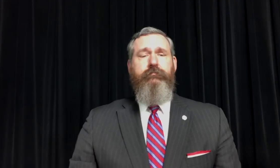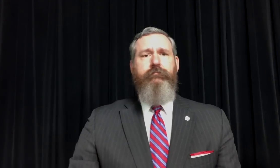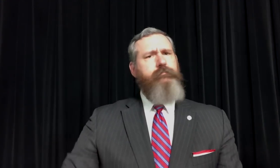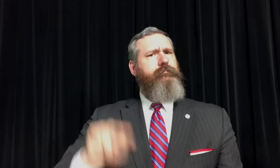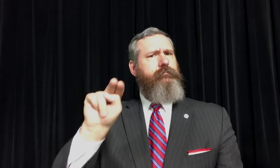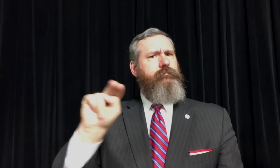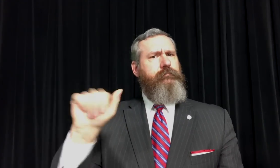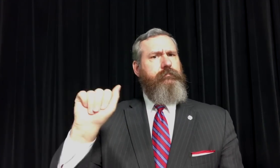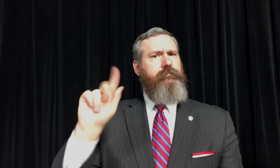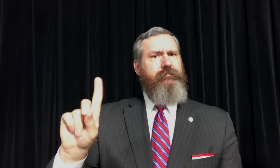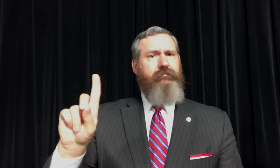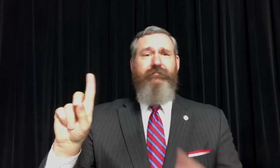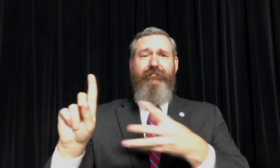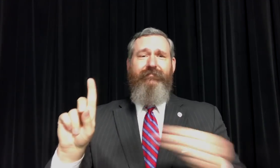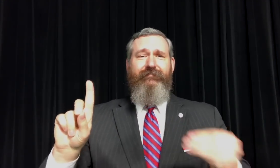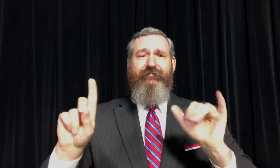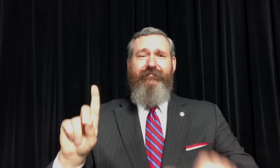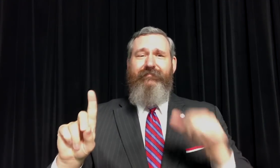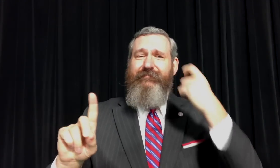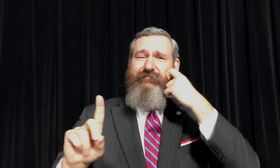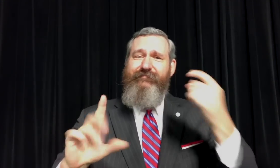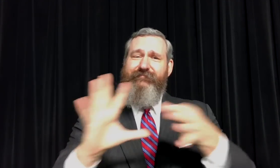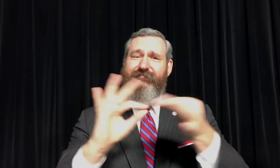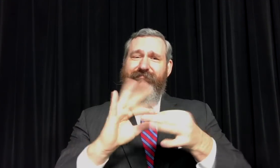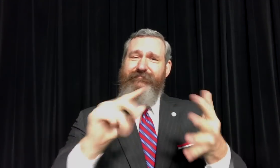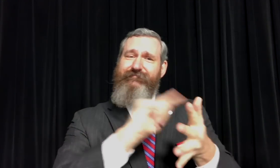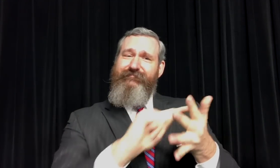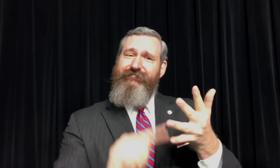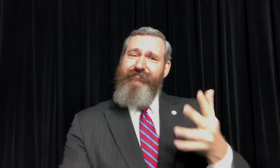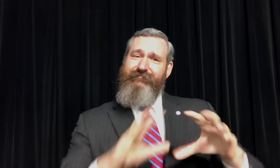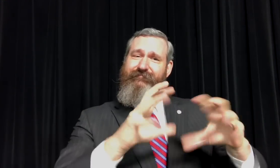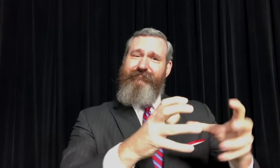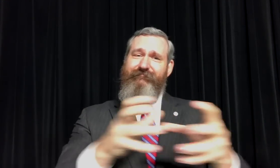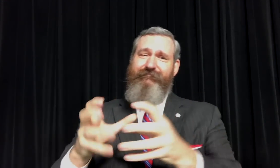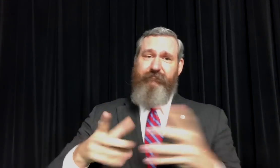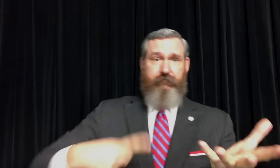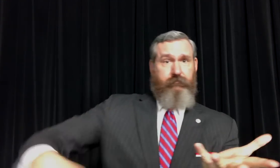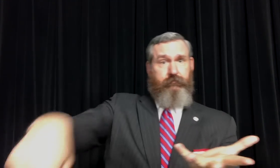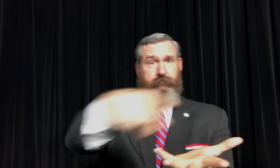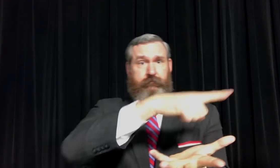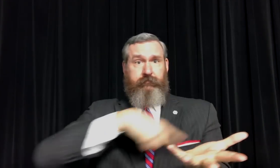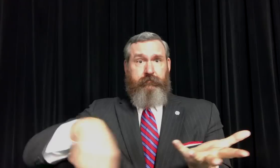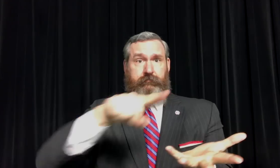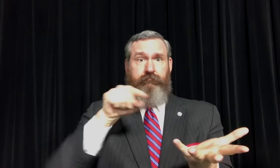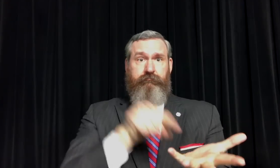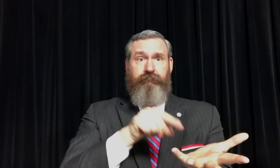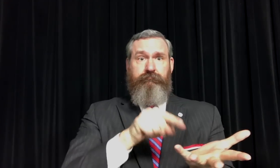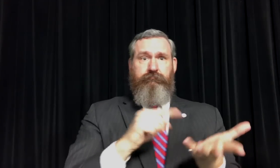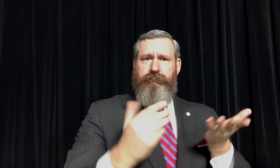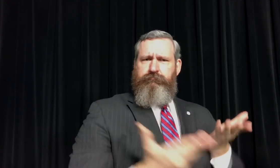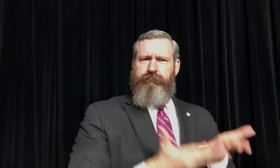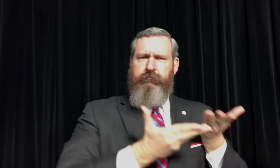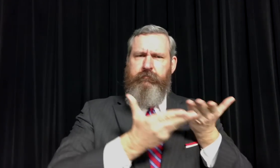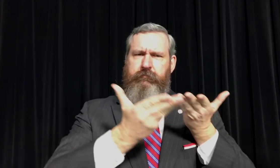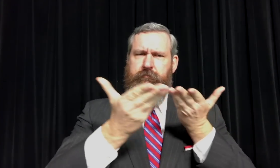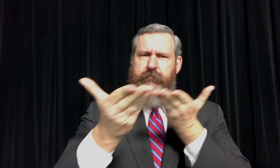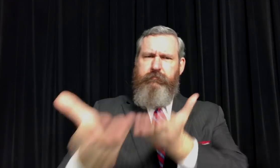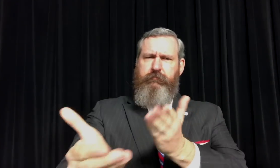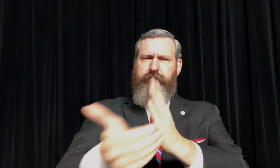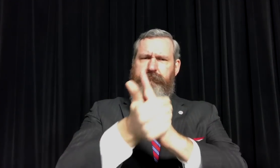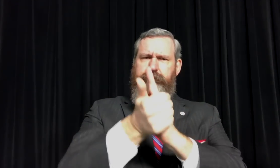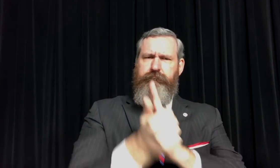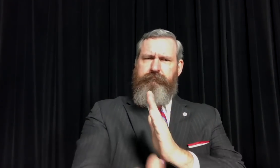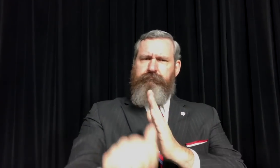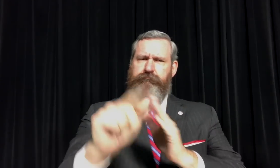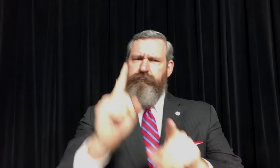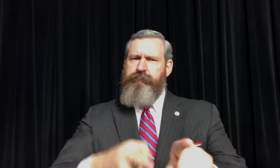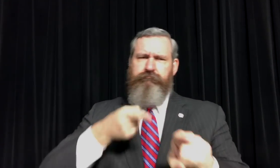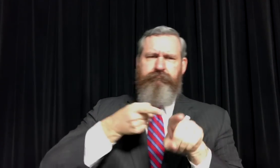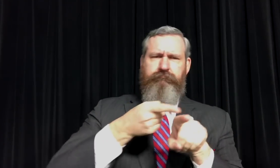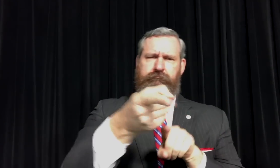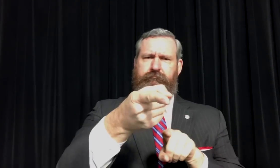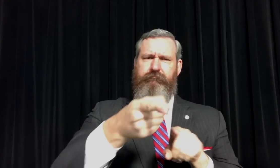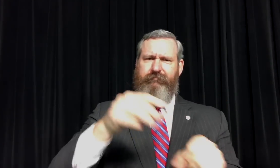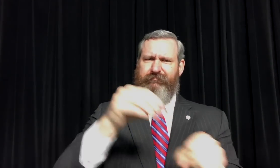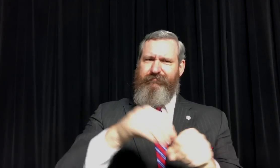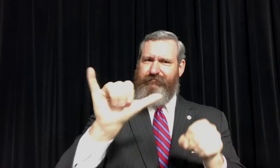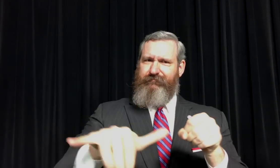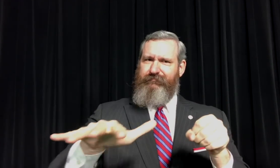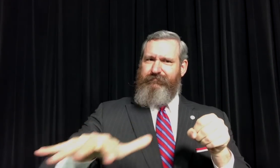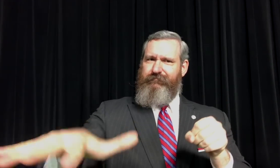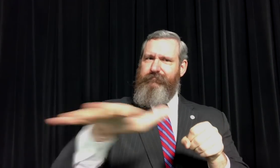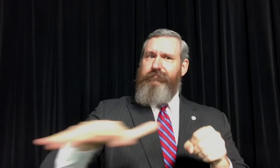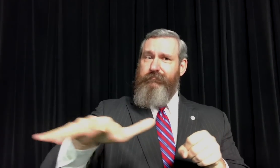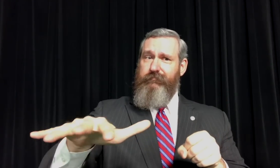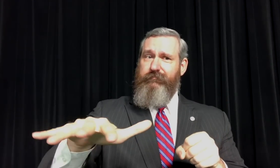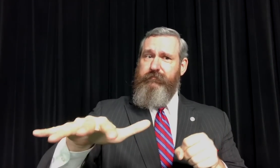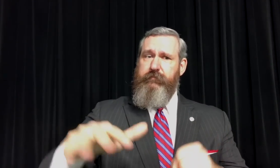The NAD and the aforementioned organizations bring significant expertise in this area.